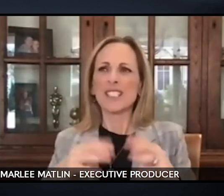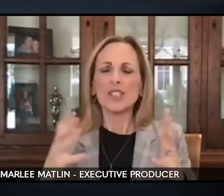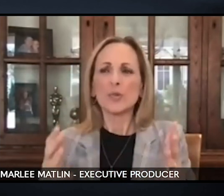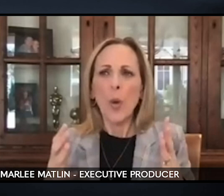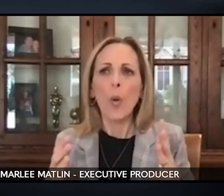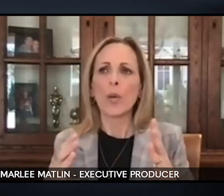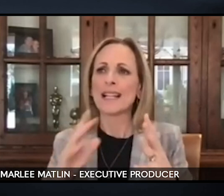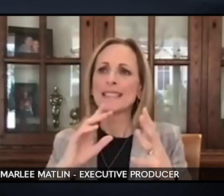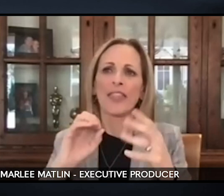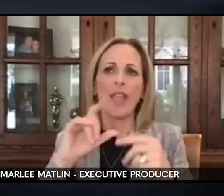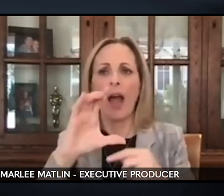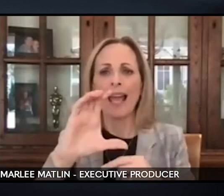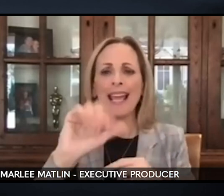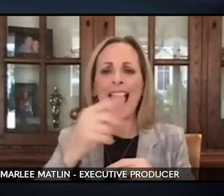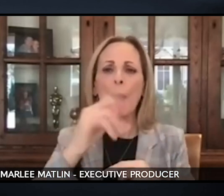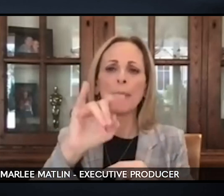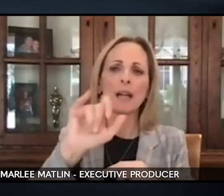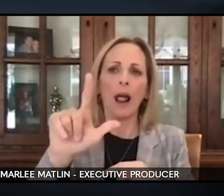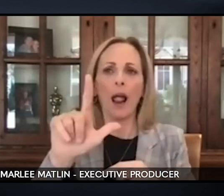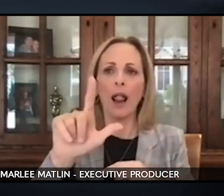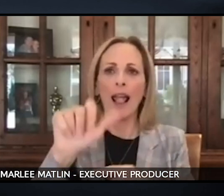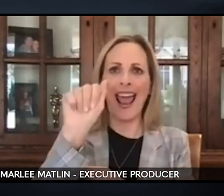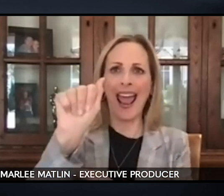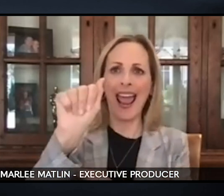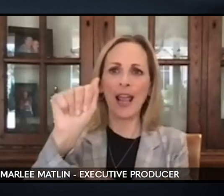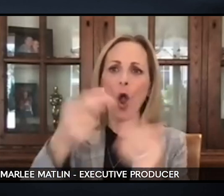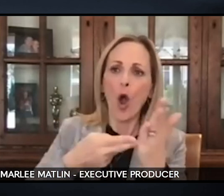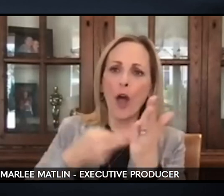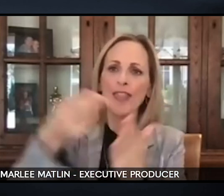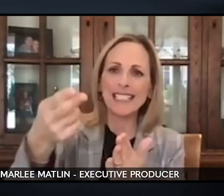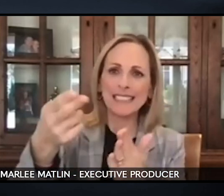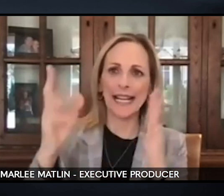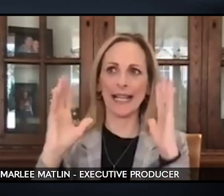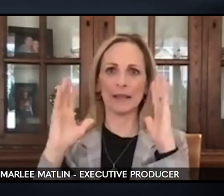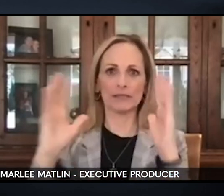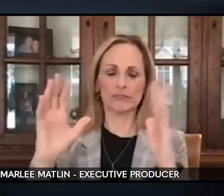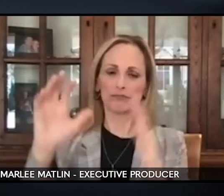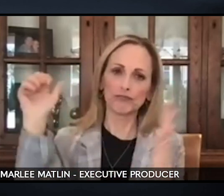happened to Doug and the fact that it's expressed on the screen. And when we say